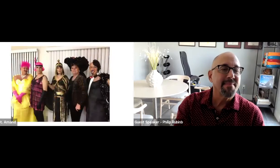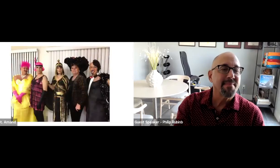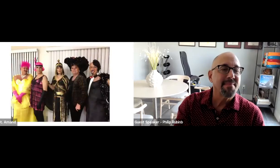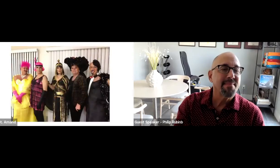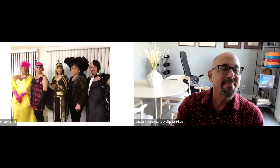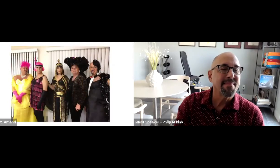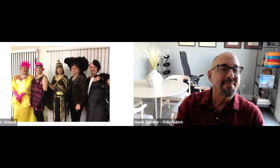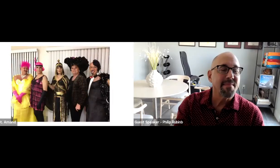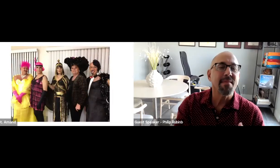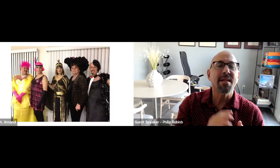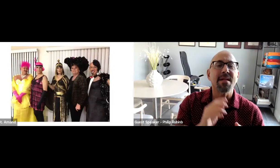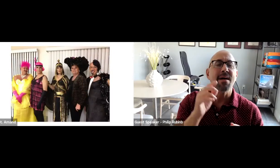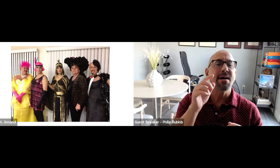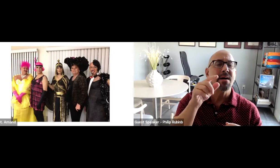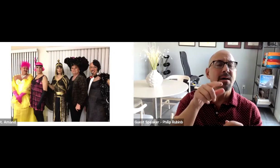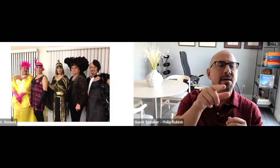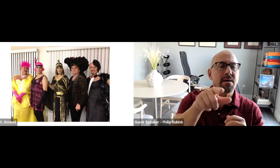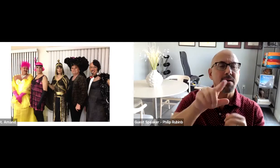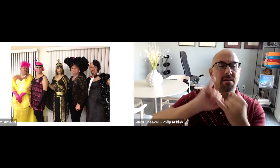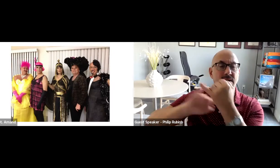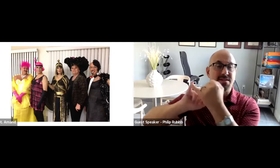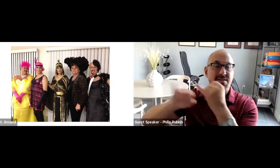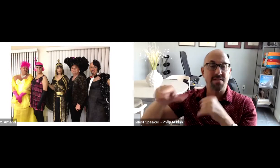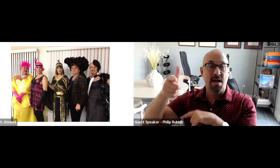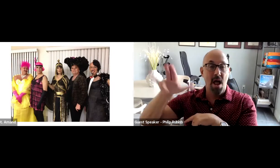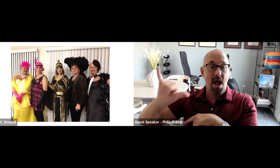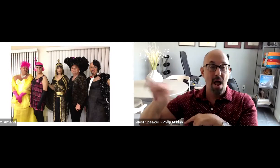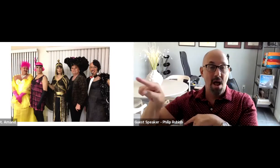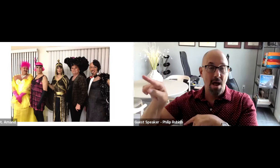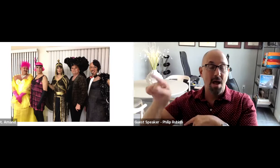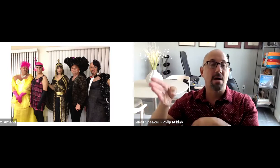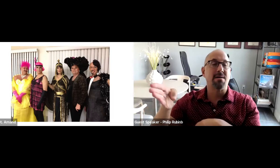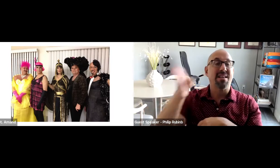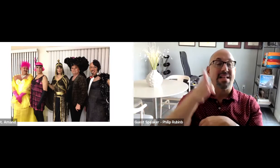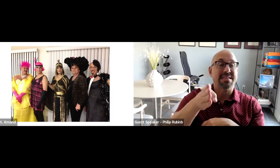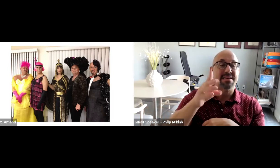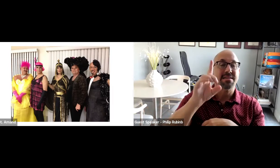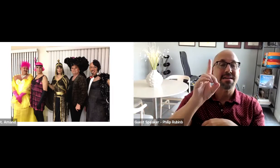So gifted. Heh heh heh! OK, let's see. Who's in this picture?